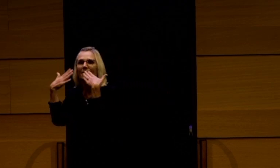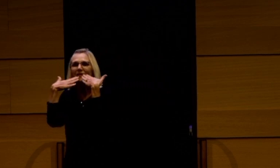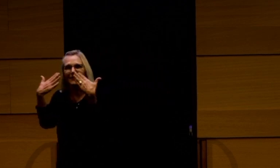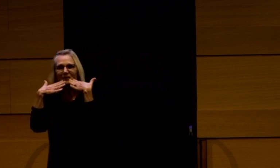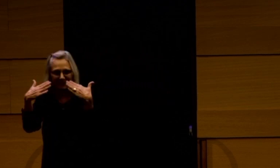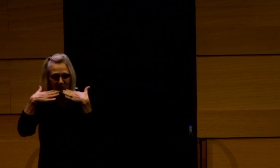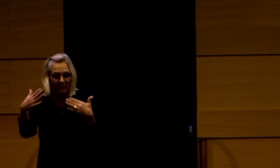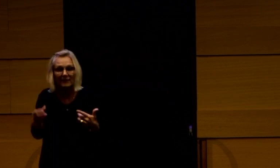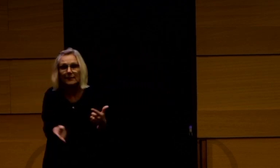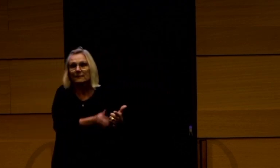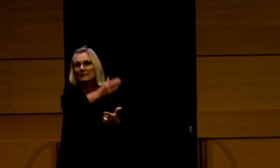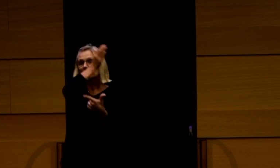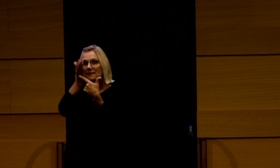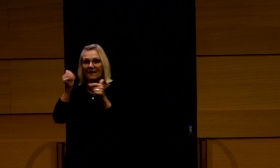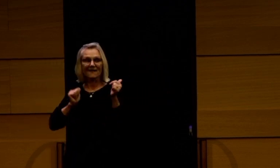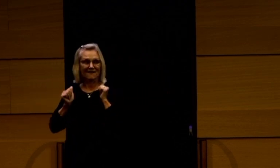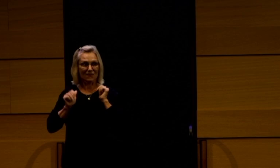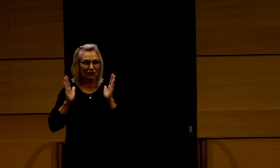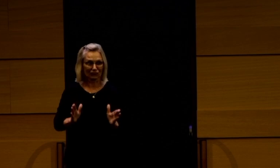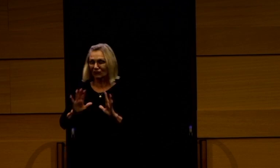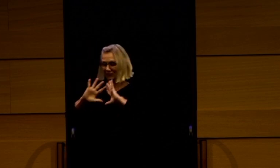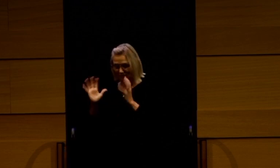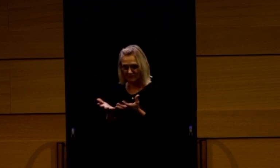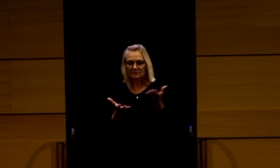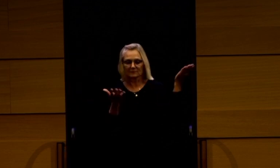hank you, thank you and thank you. To our actors.